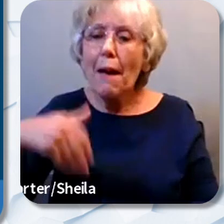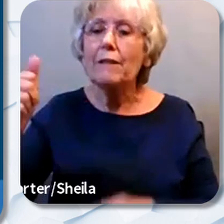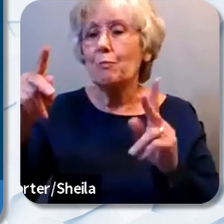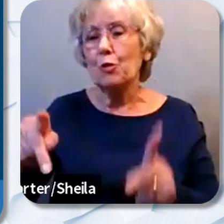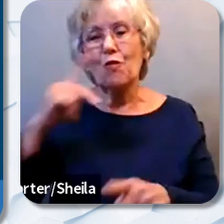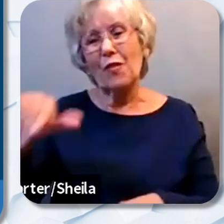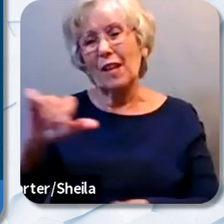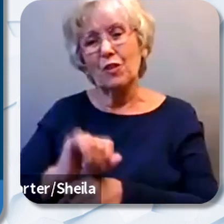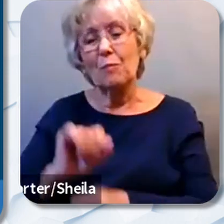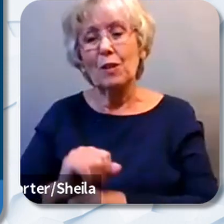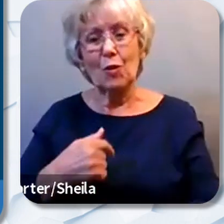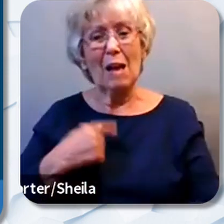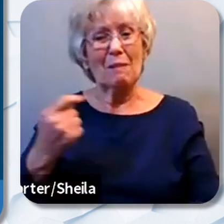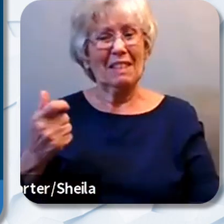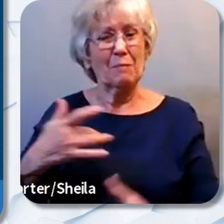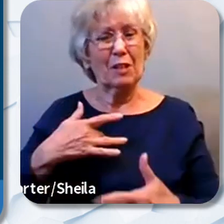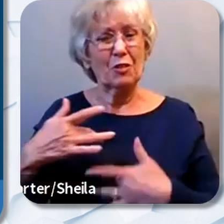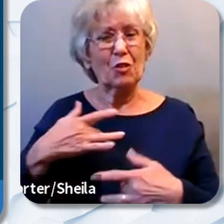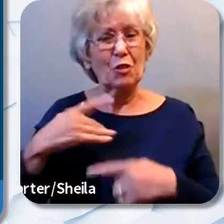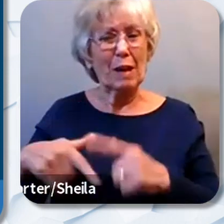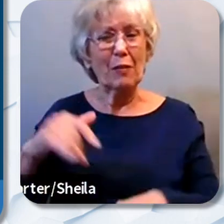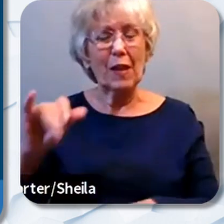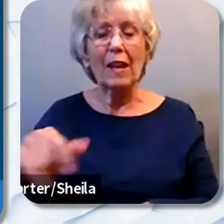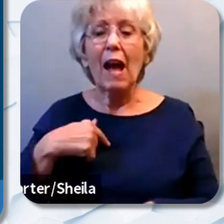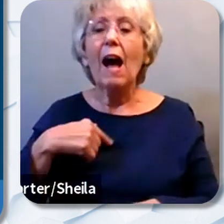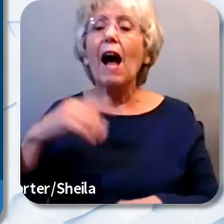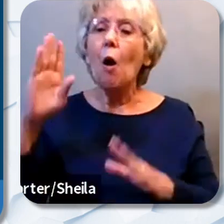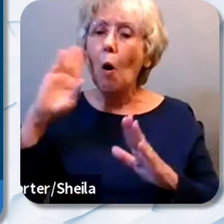I am a little worried about that, and I hope that we do get great people in